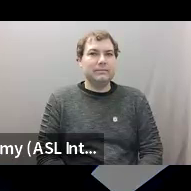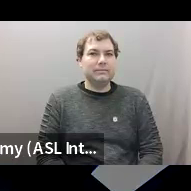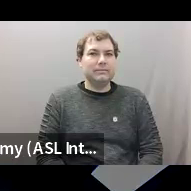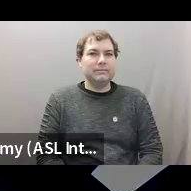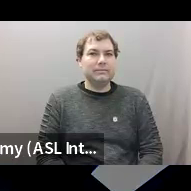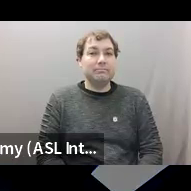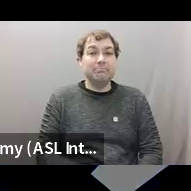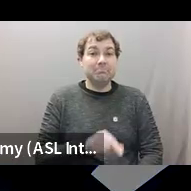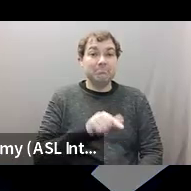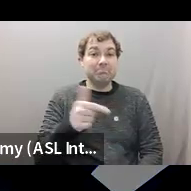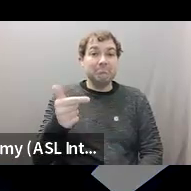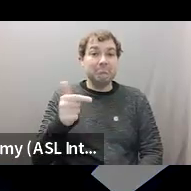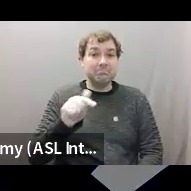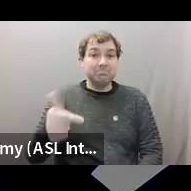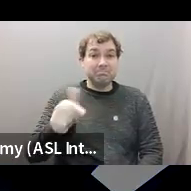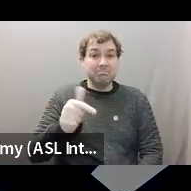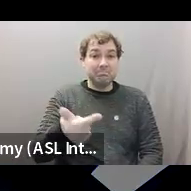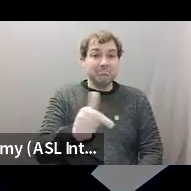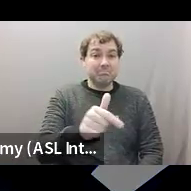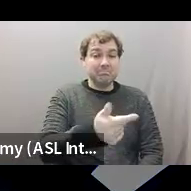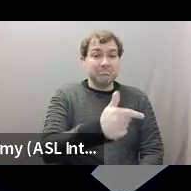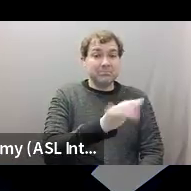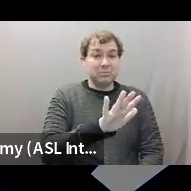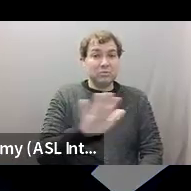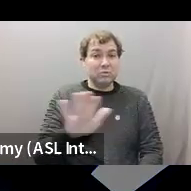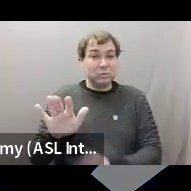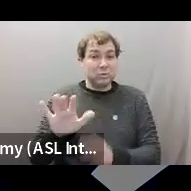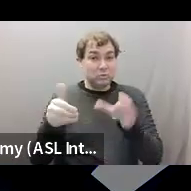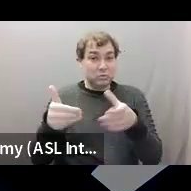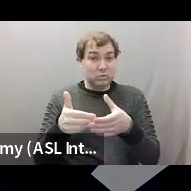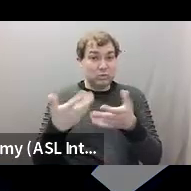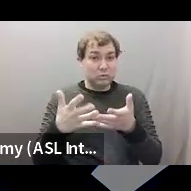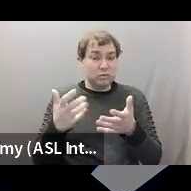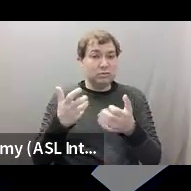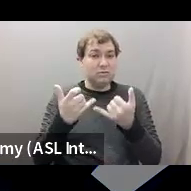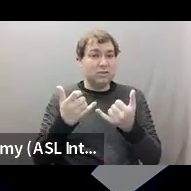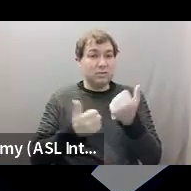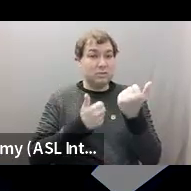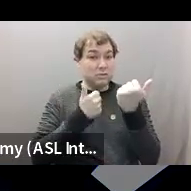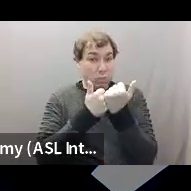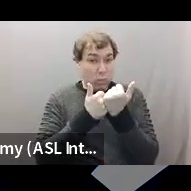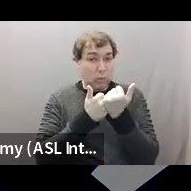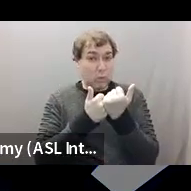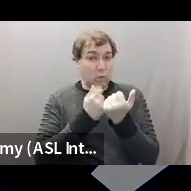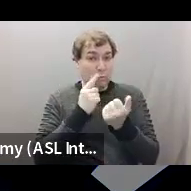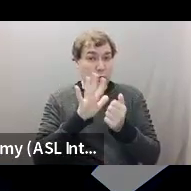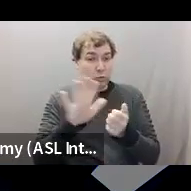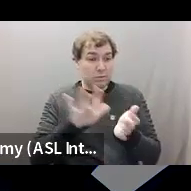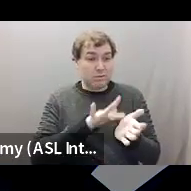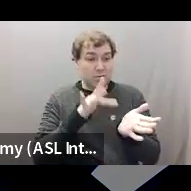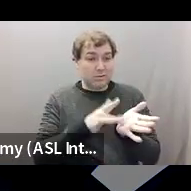Linda Pogue: Anybody want to talk about some of the groups that they are currently supporting at their center that work on a peer support model.